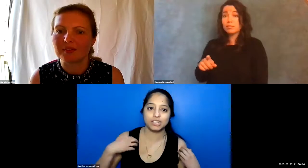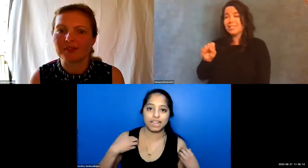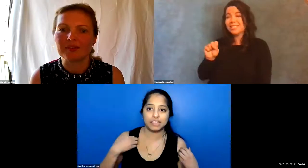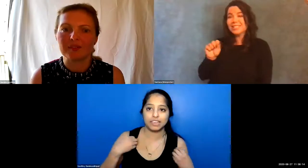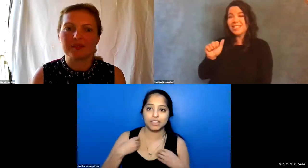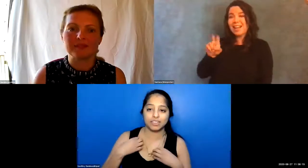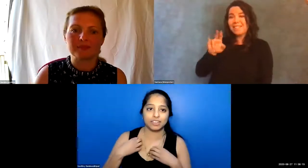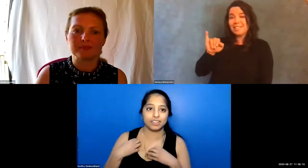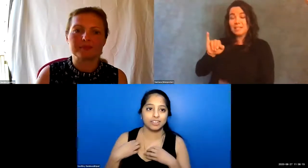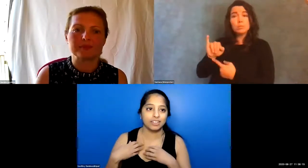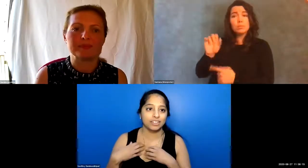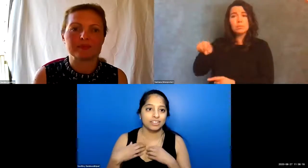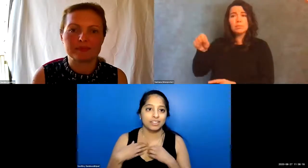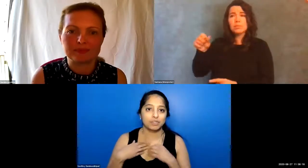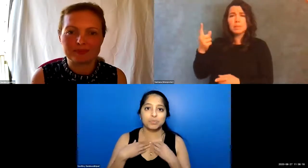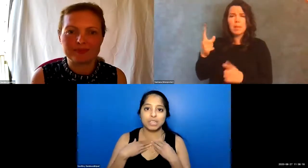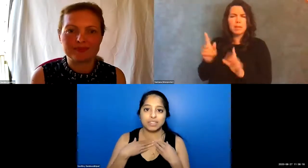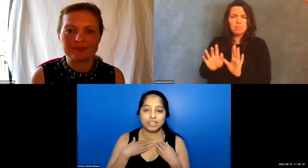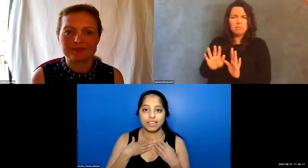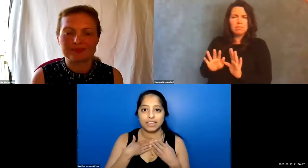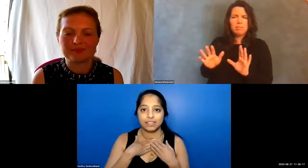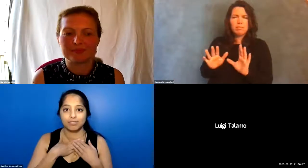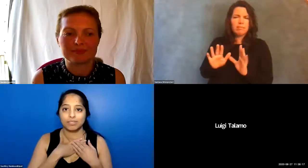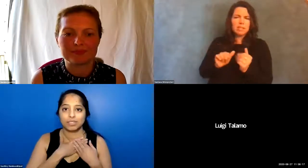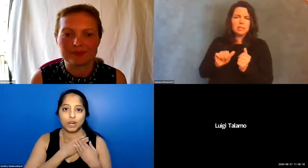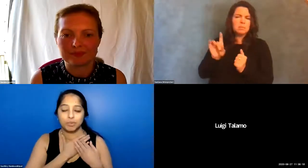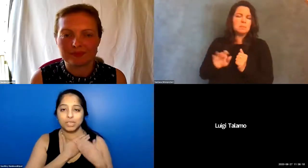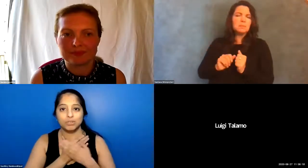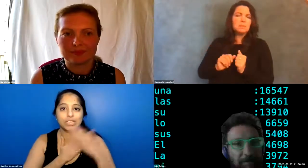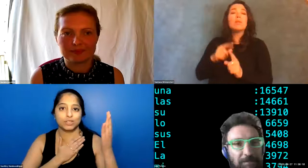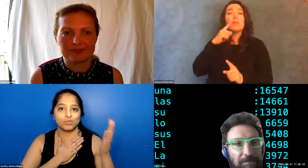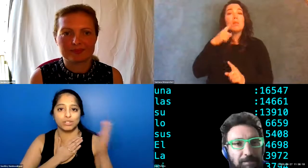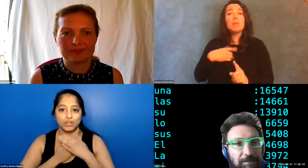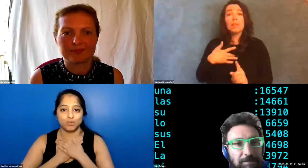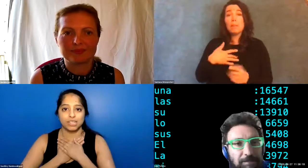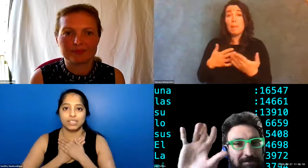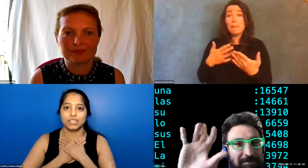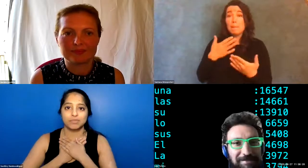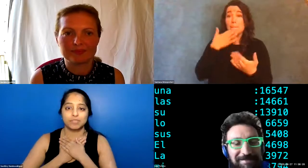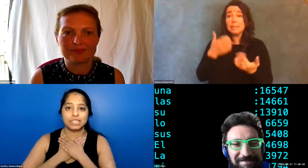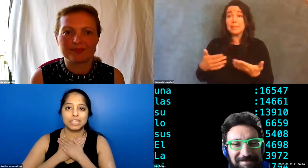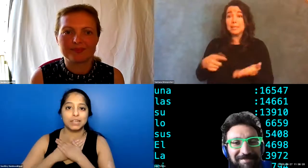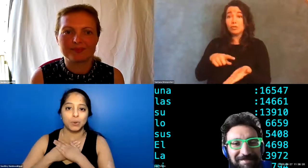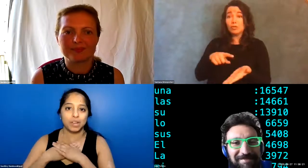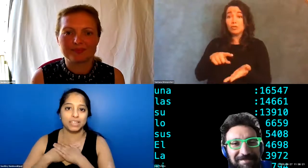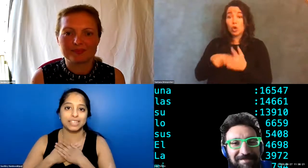I think the- for me the thing that started me doing this research was seeing noise in